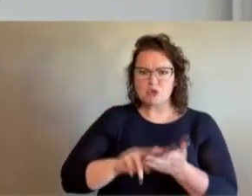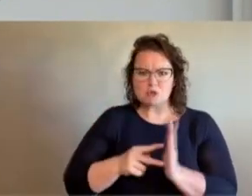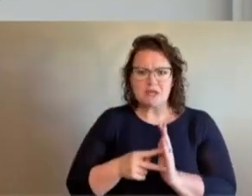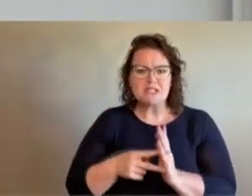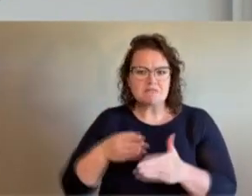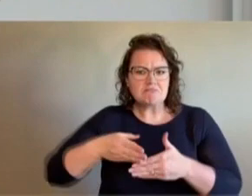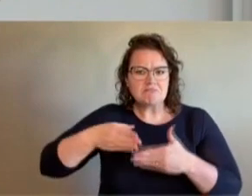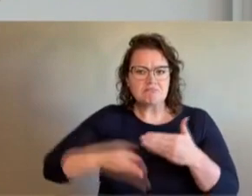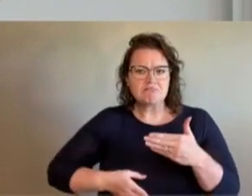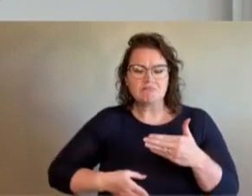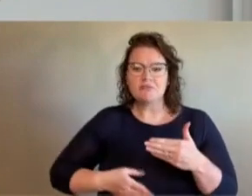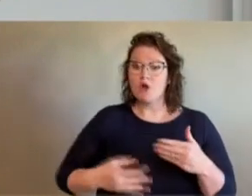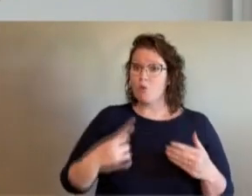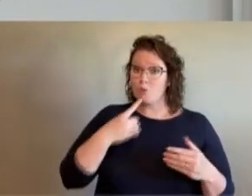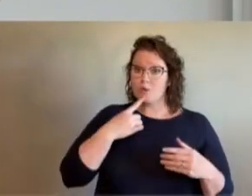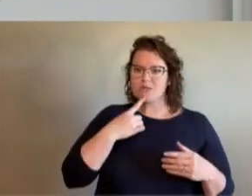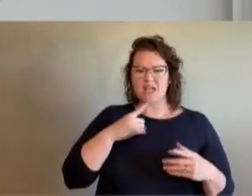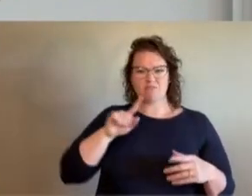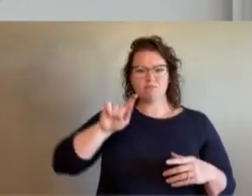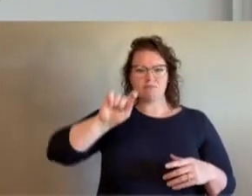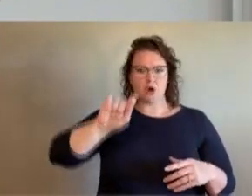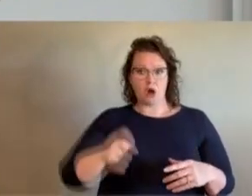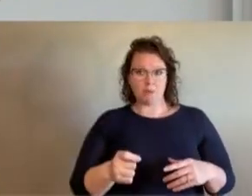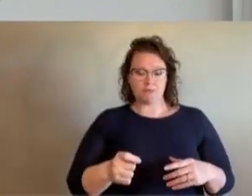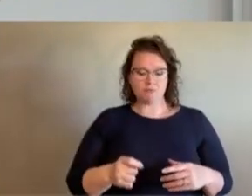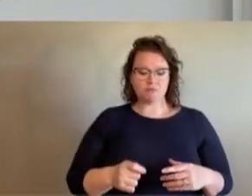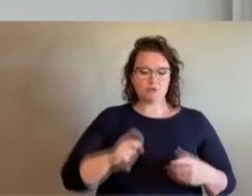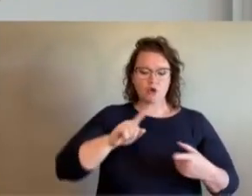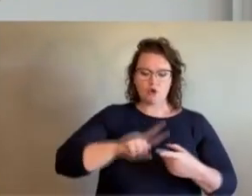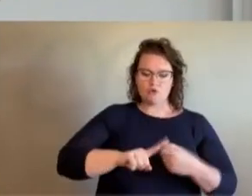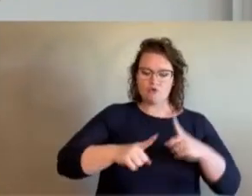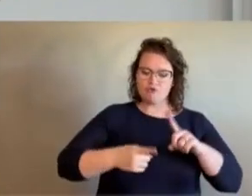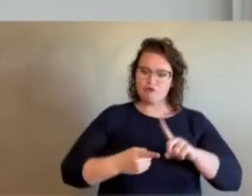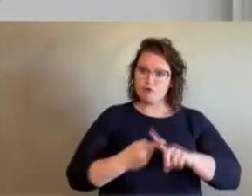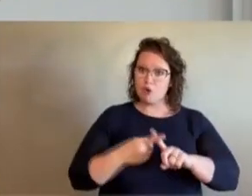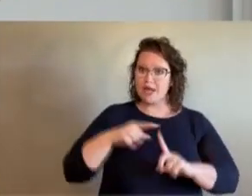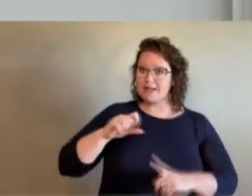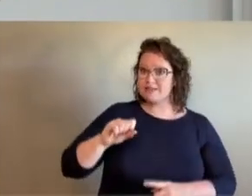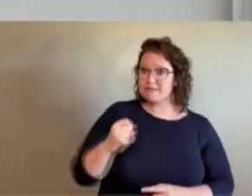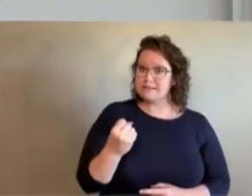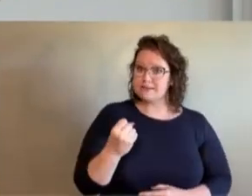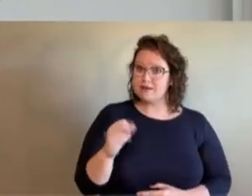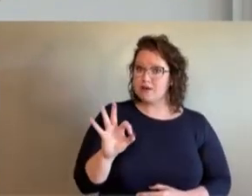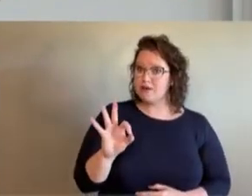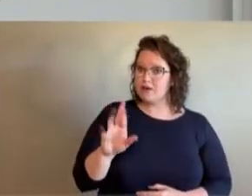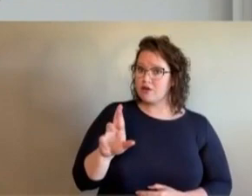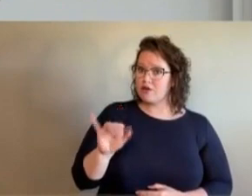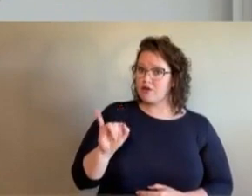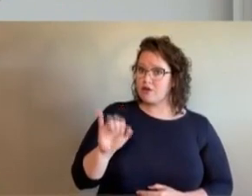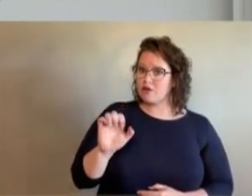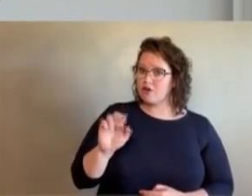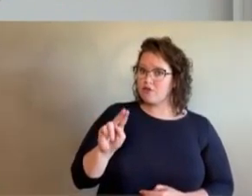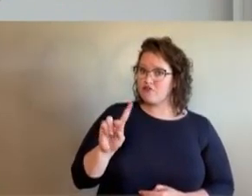you." Let's close it out by saying